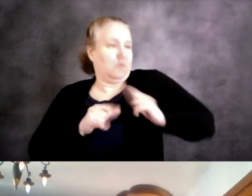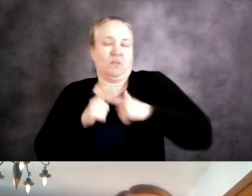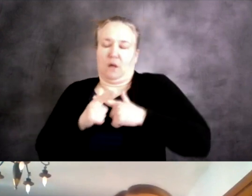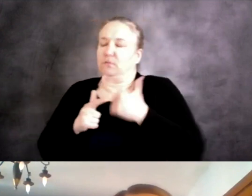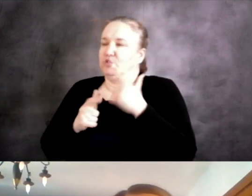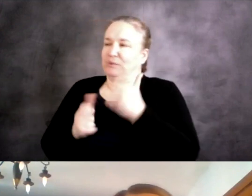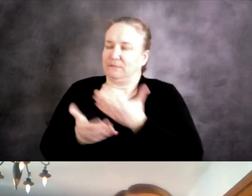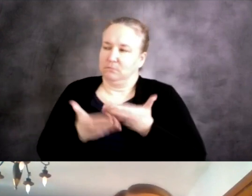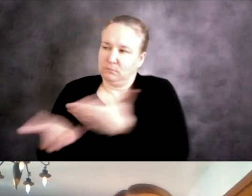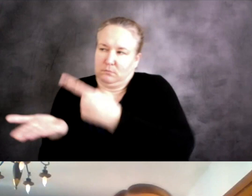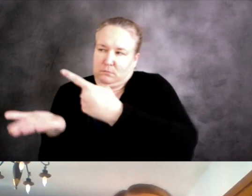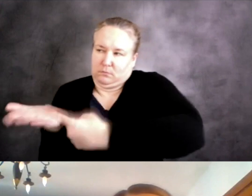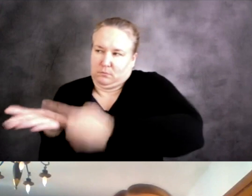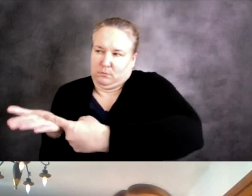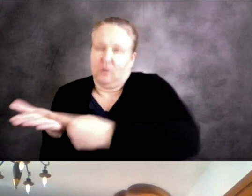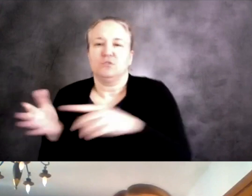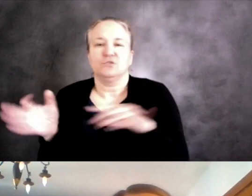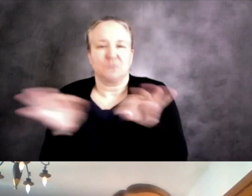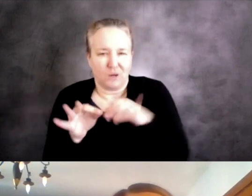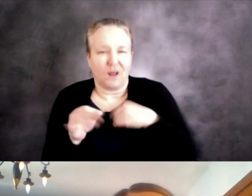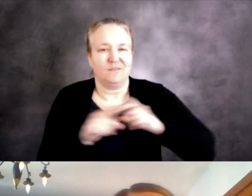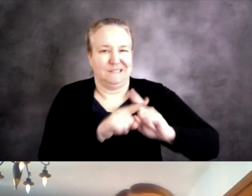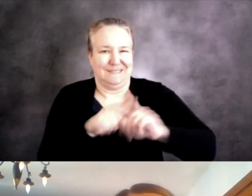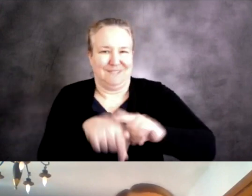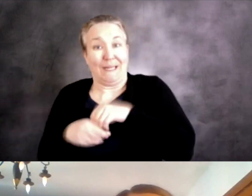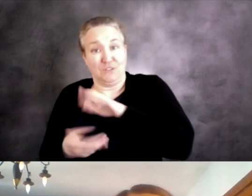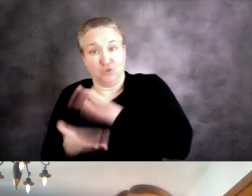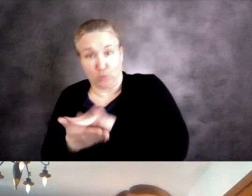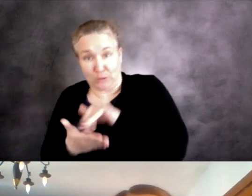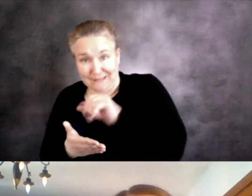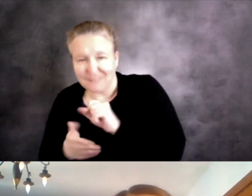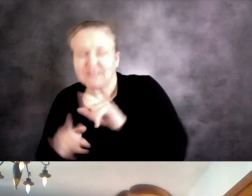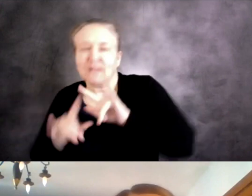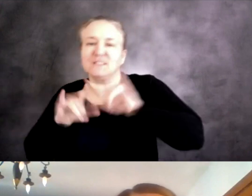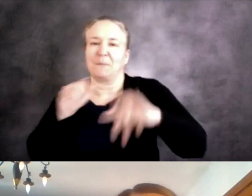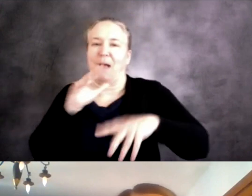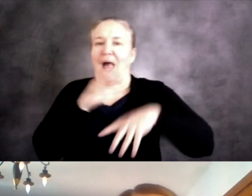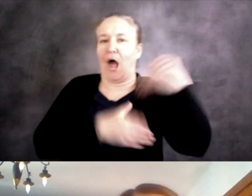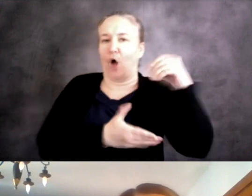surrounding yourself with those kinds of resources outside of you is really valuable and important.